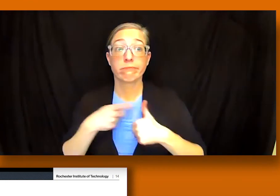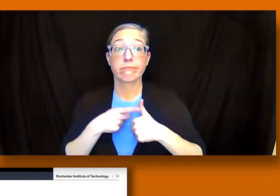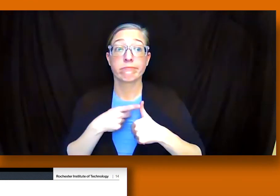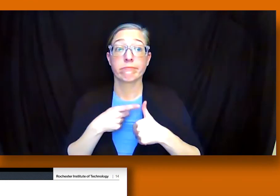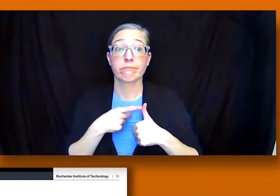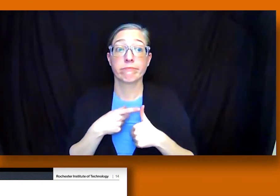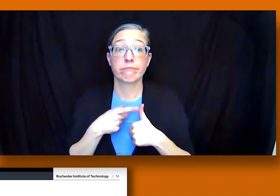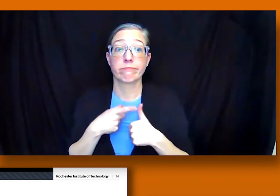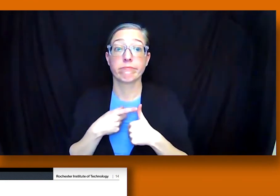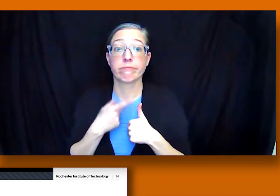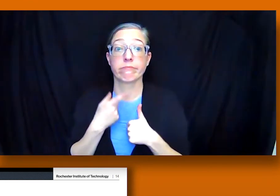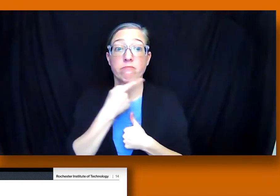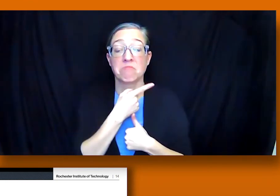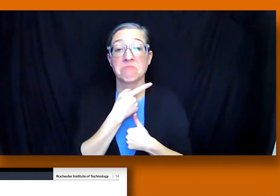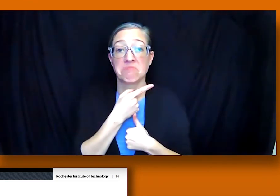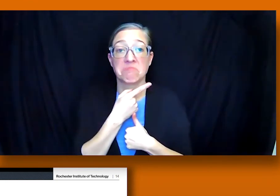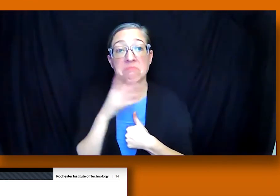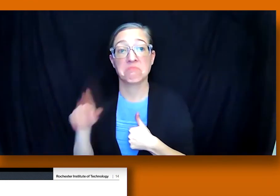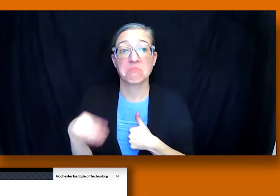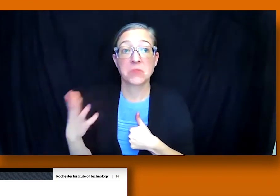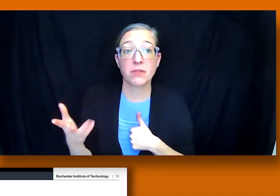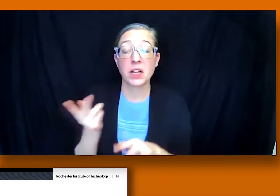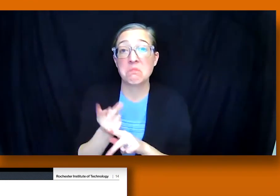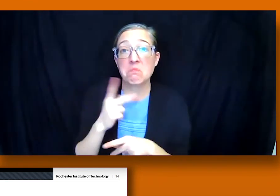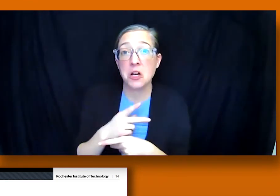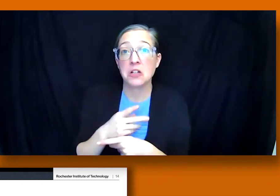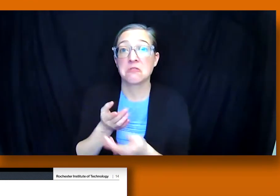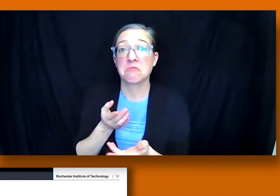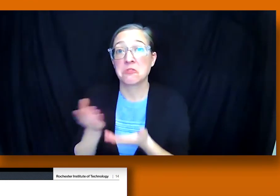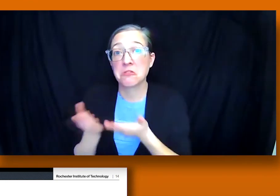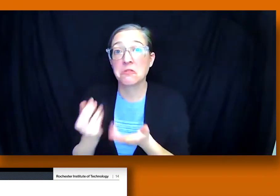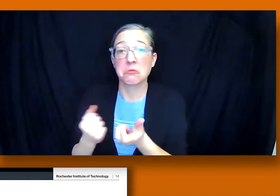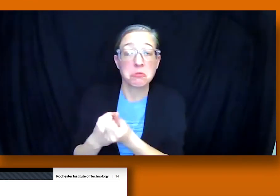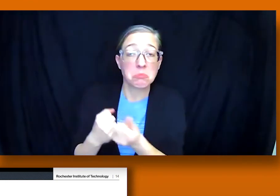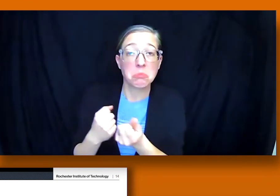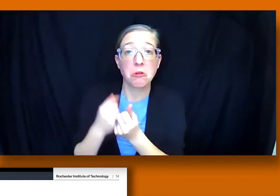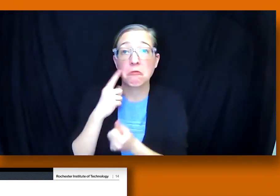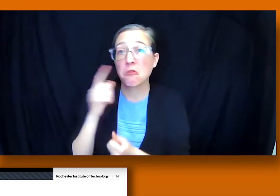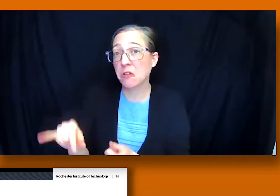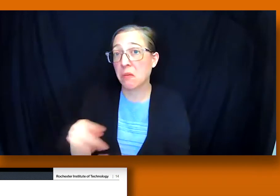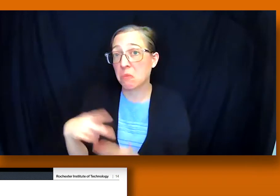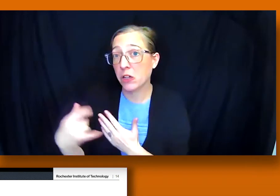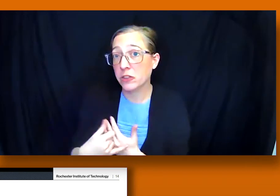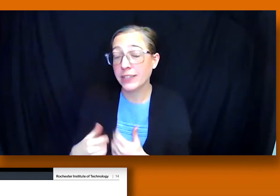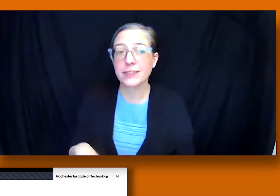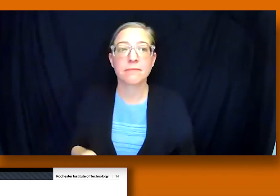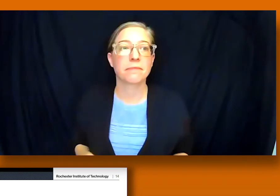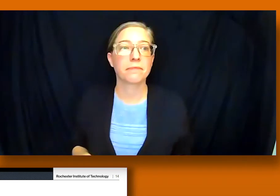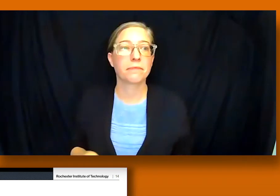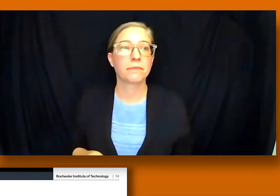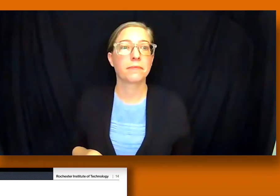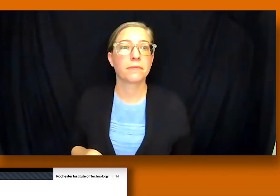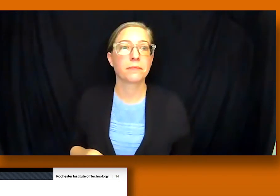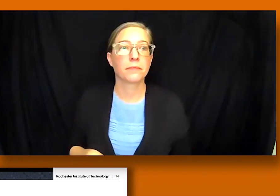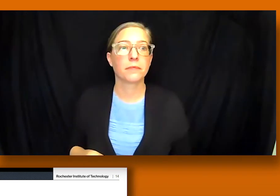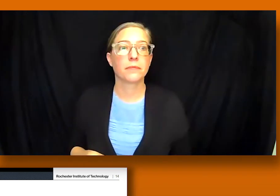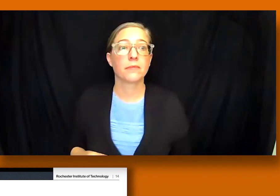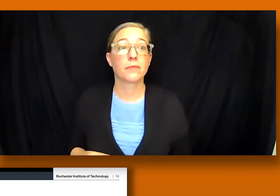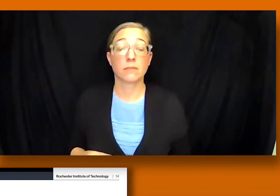in support of the research program or project. Um, they aren't directly responsible for research,